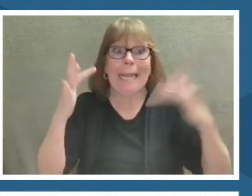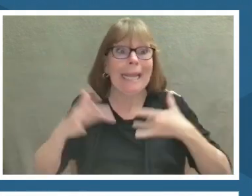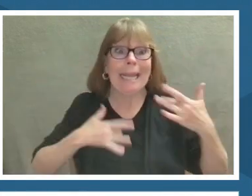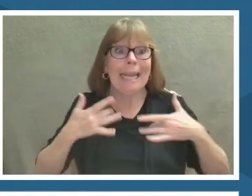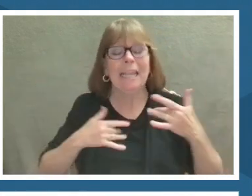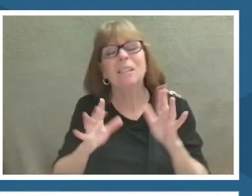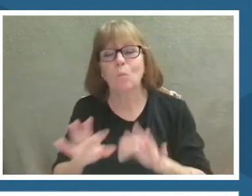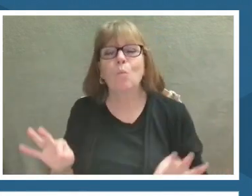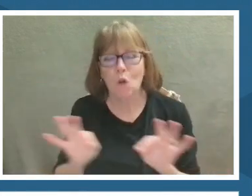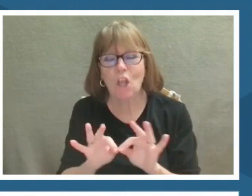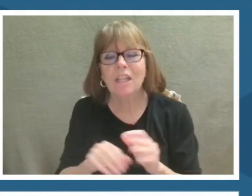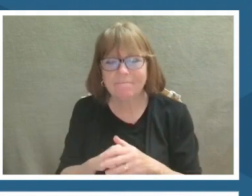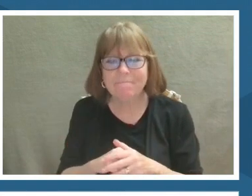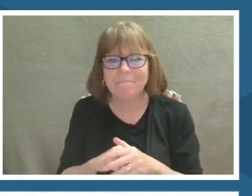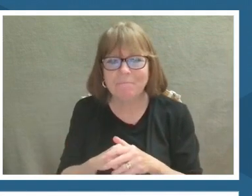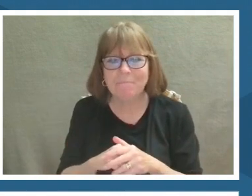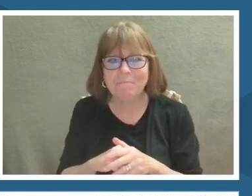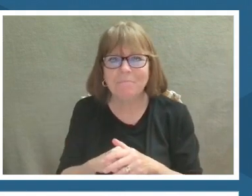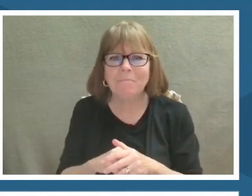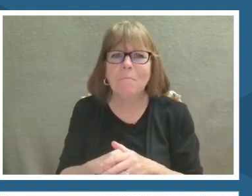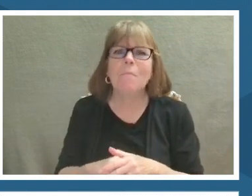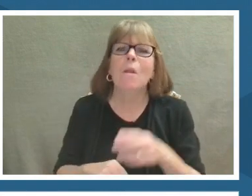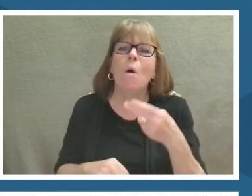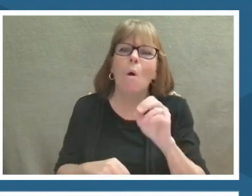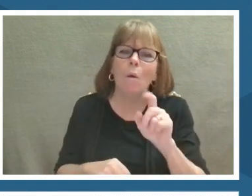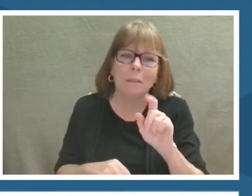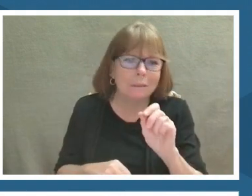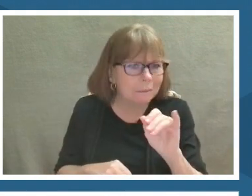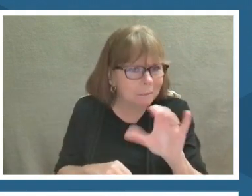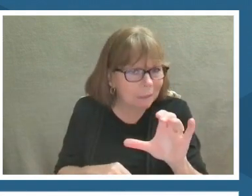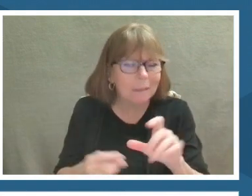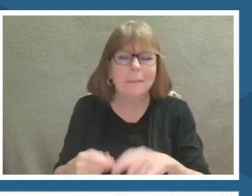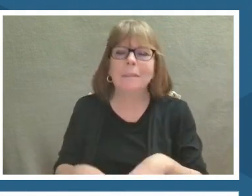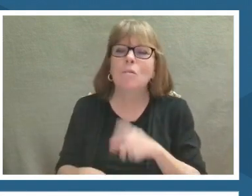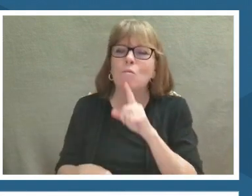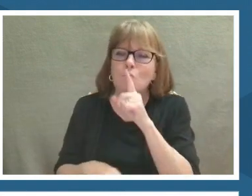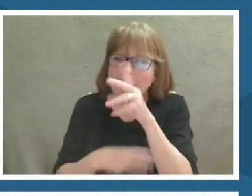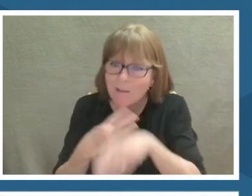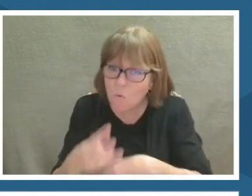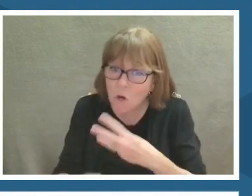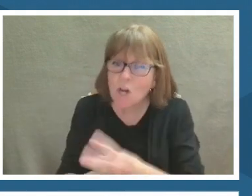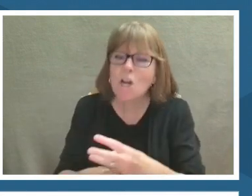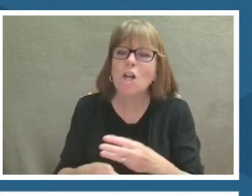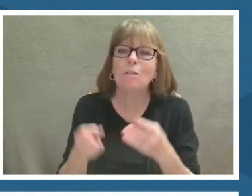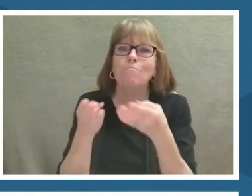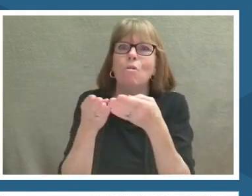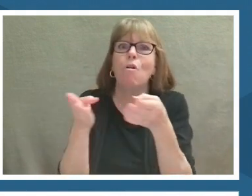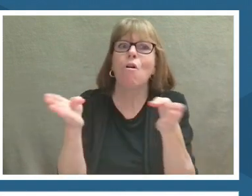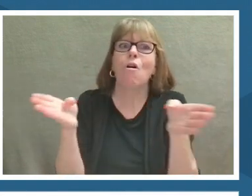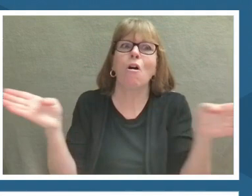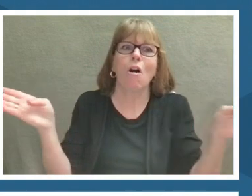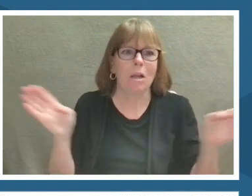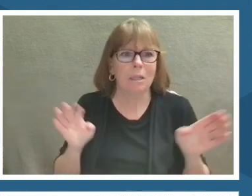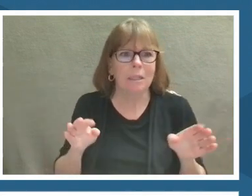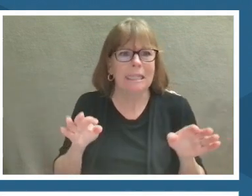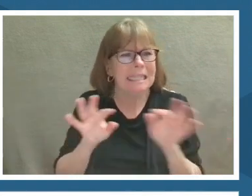holistic real life essential broad-based relevant